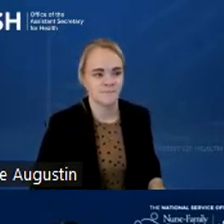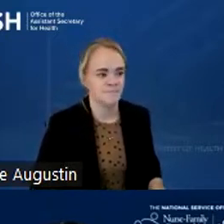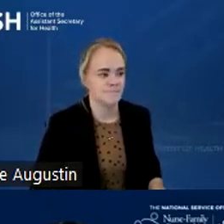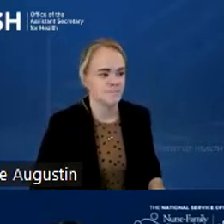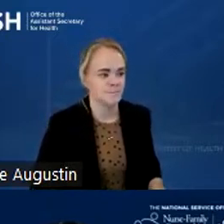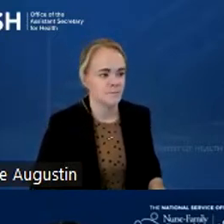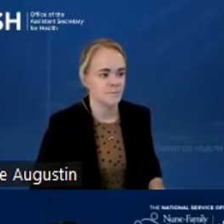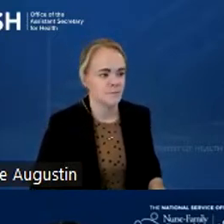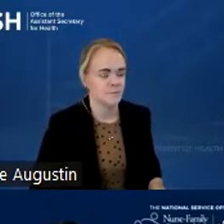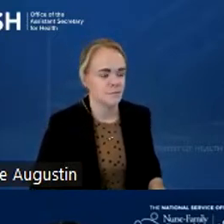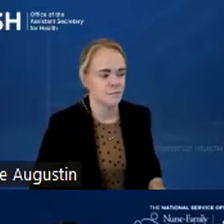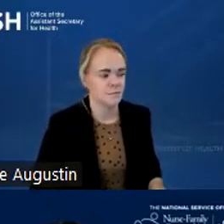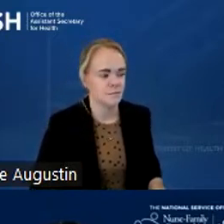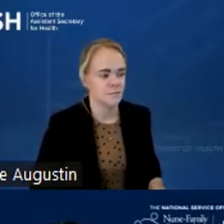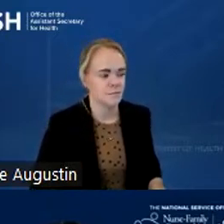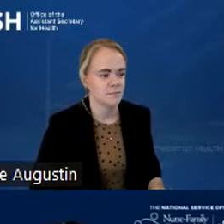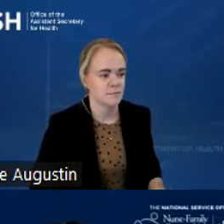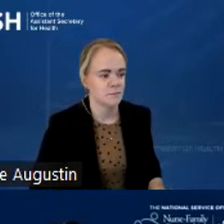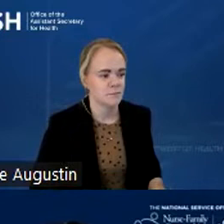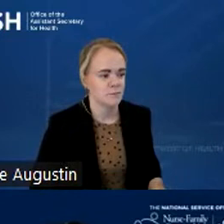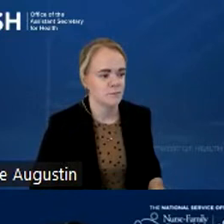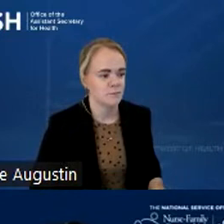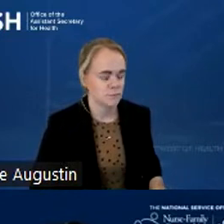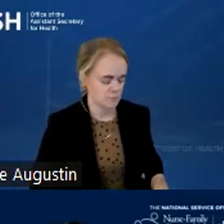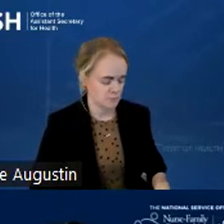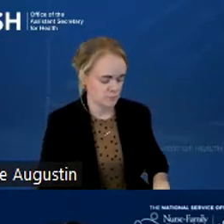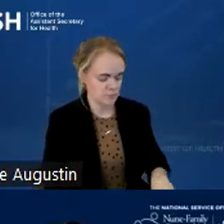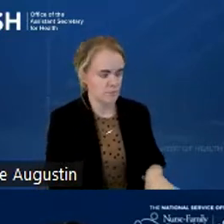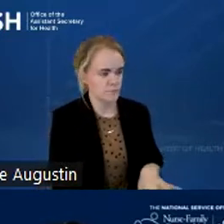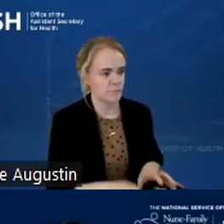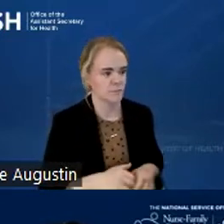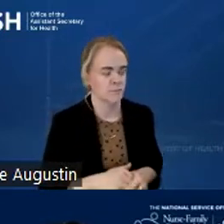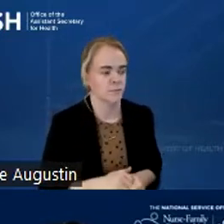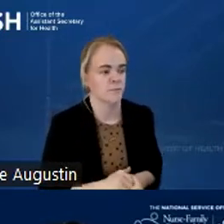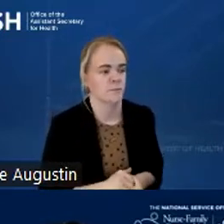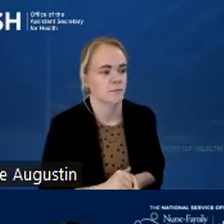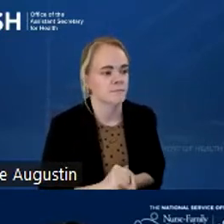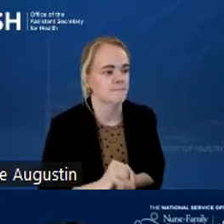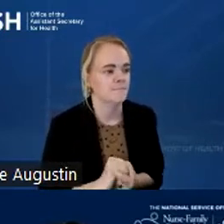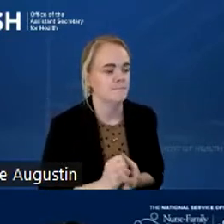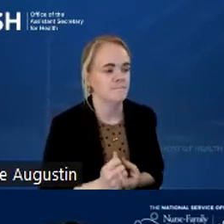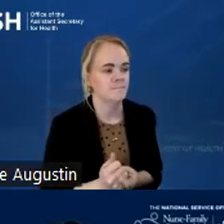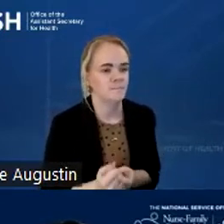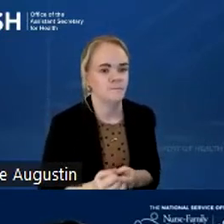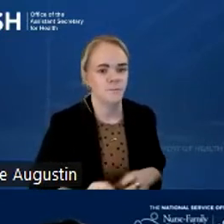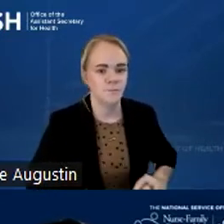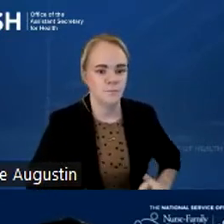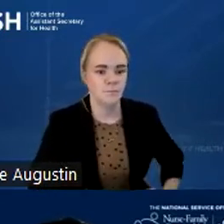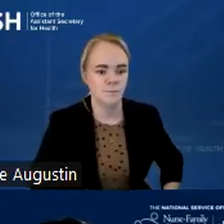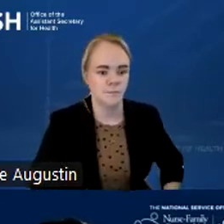Thank you. Again, I just want to emphasize when we're dealing with a technology device such as a blood pressure cup,